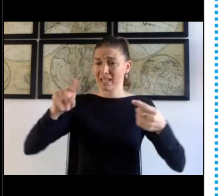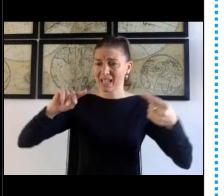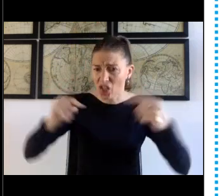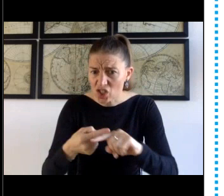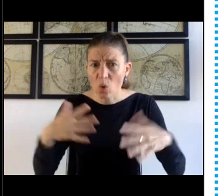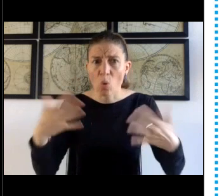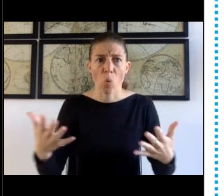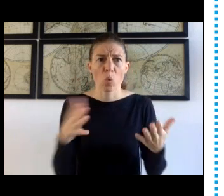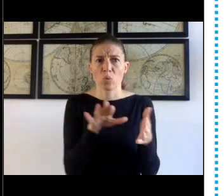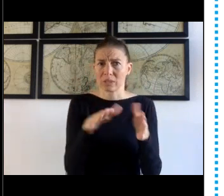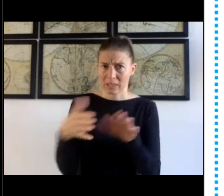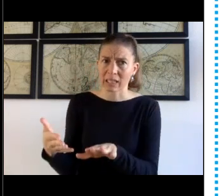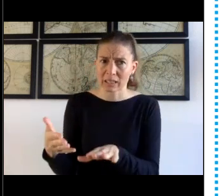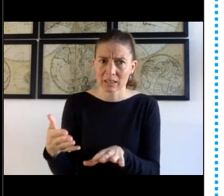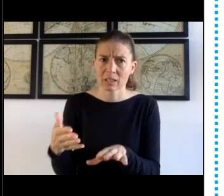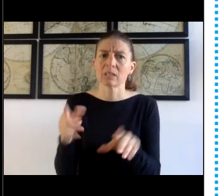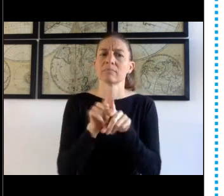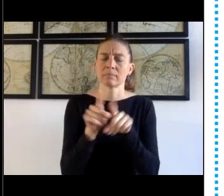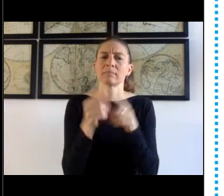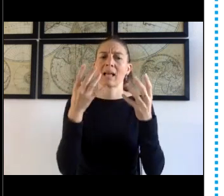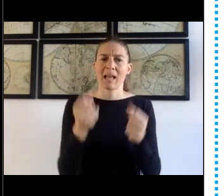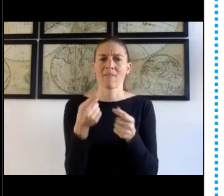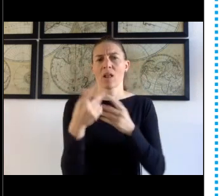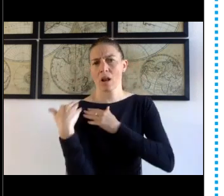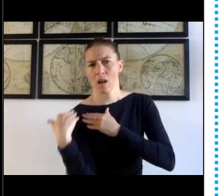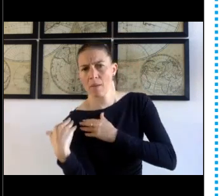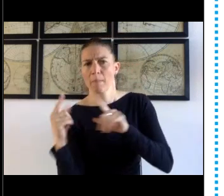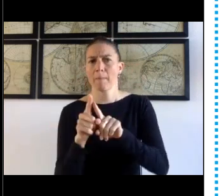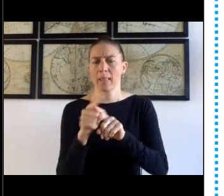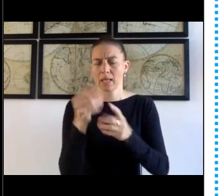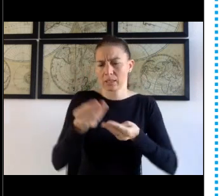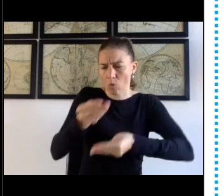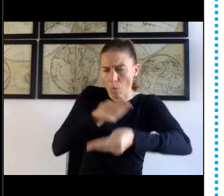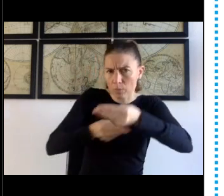So the compensation for your luggage according to this law